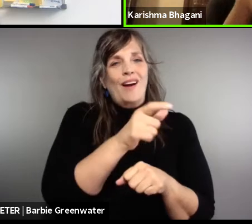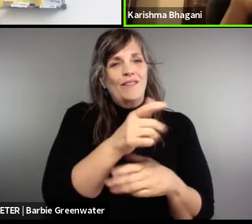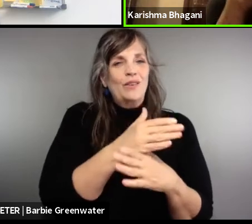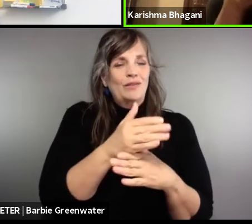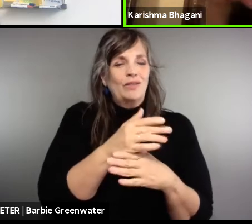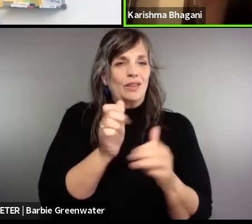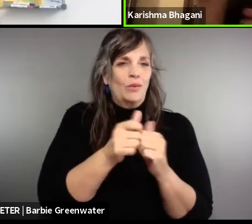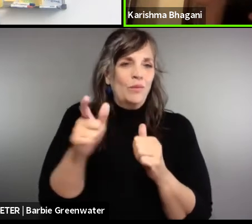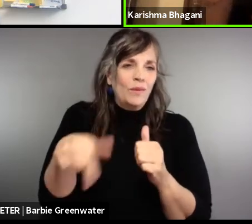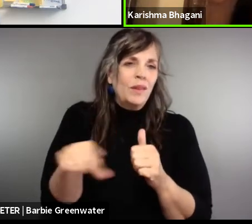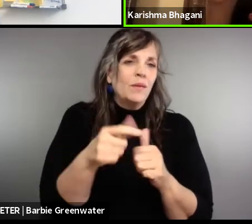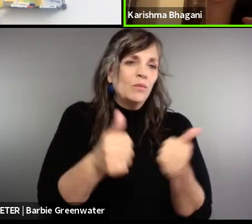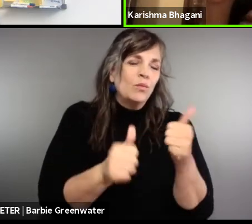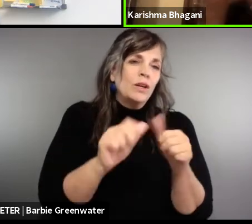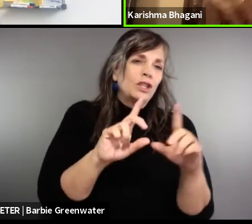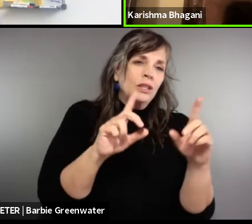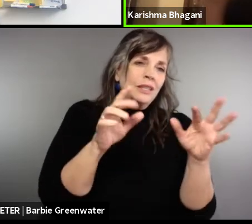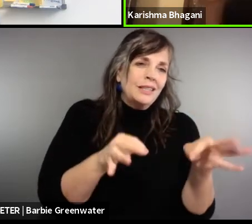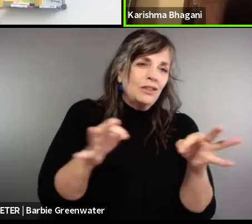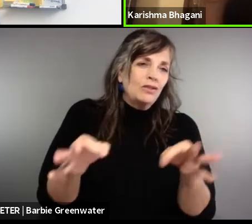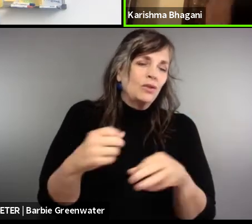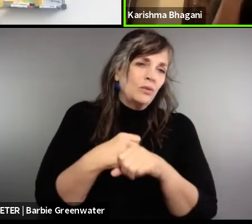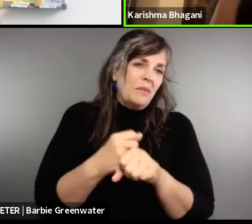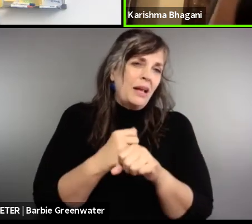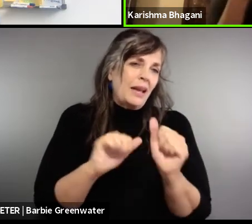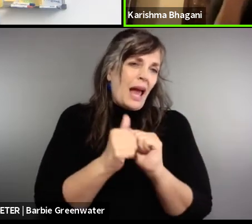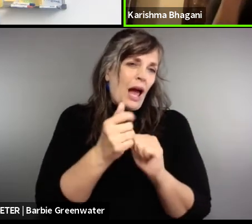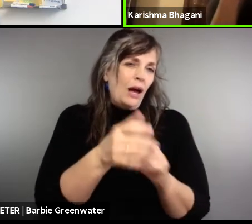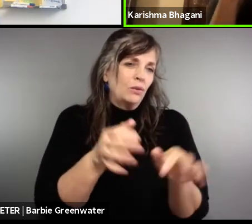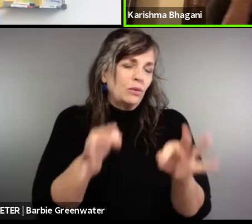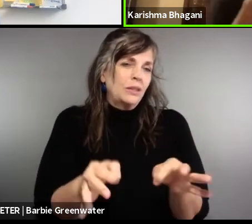what decisions you made to and how you decided to have PACE during COVID.